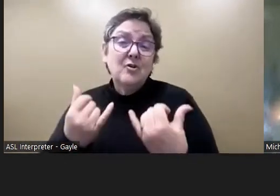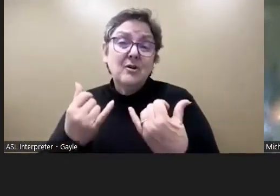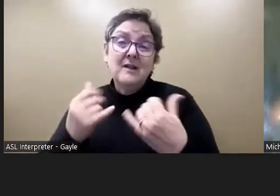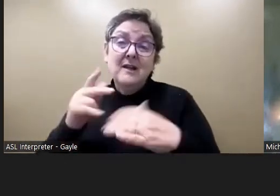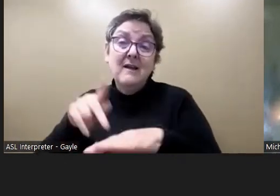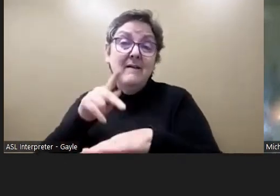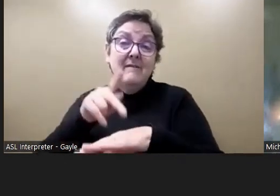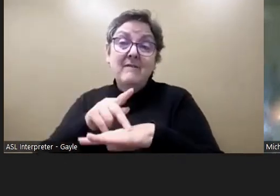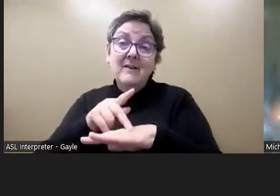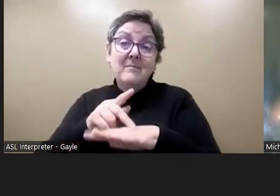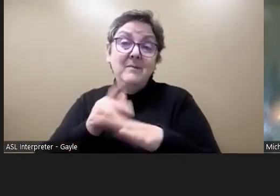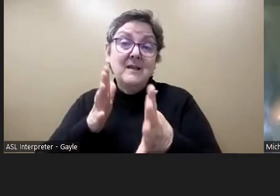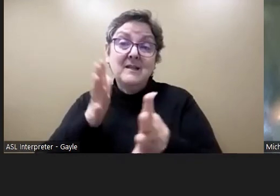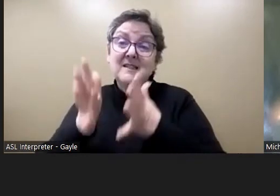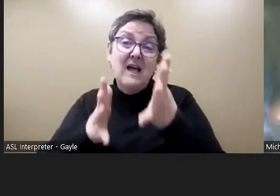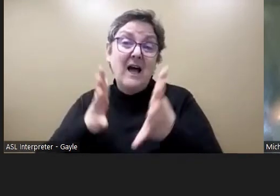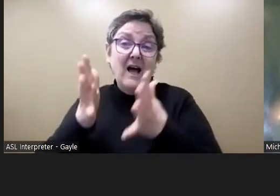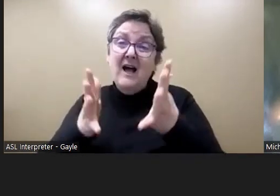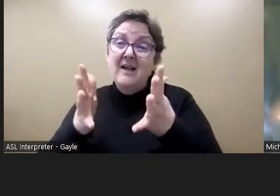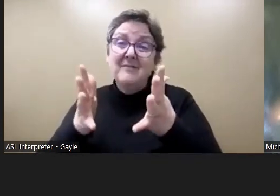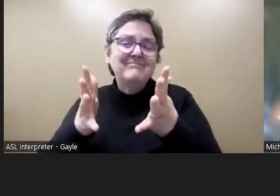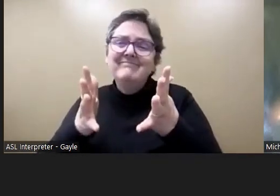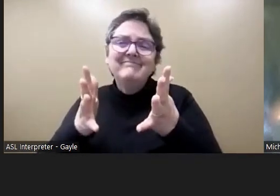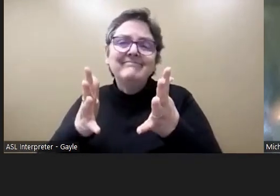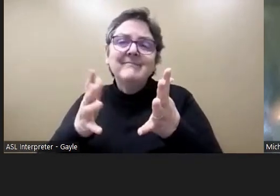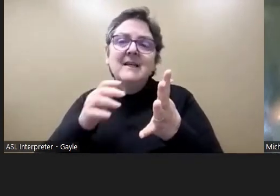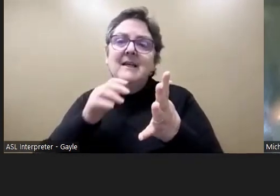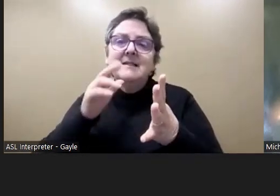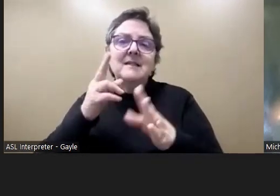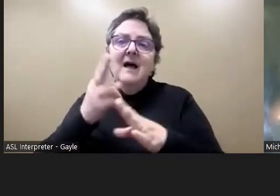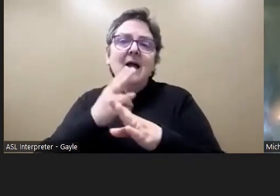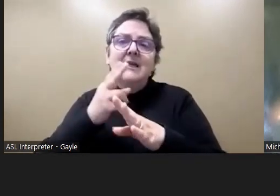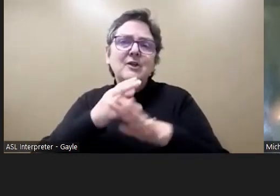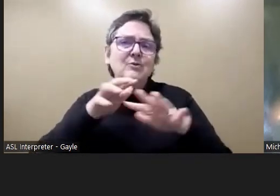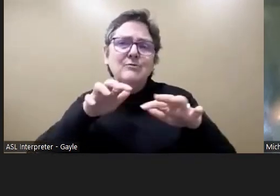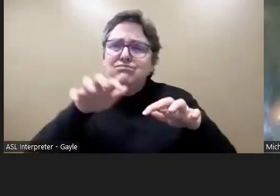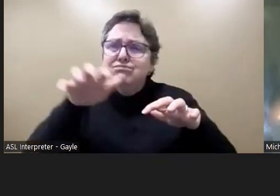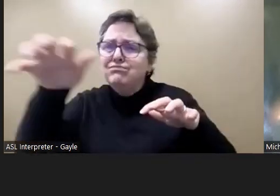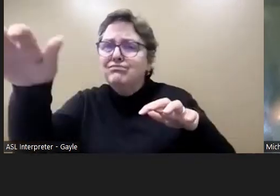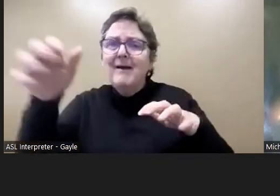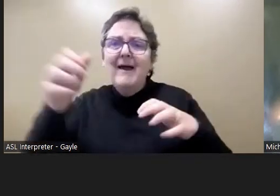is not just widely used in the Philippines. And even the teachers in the Philippines